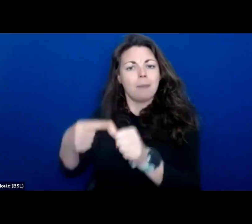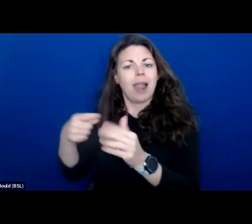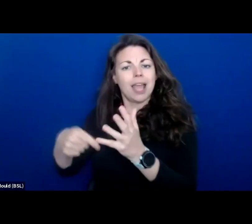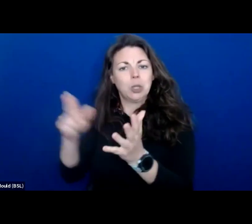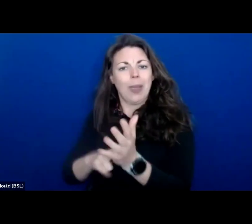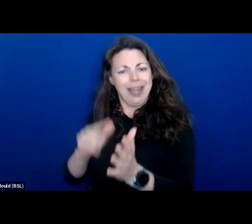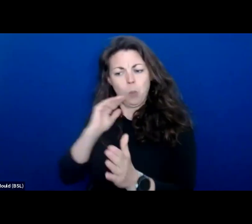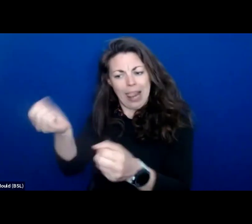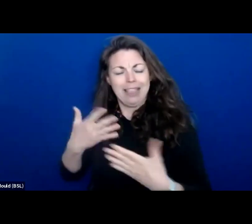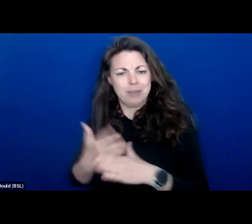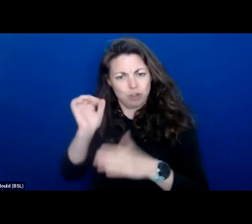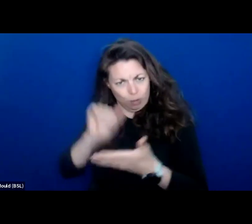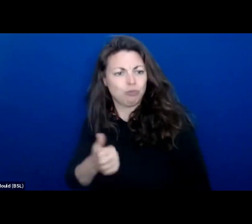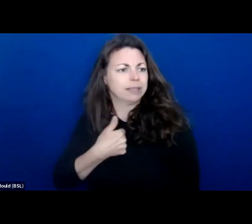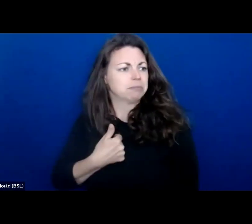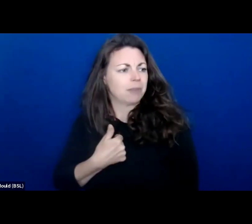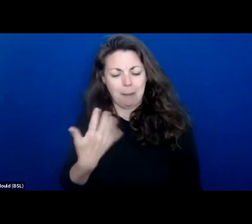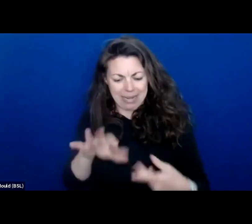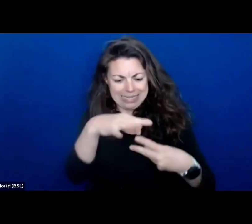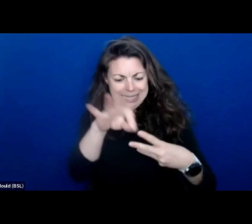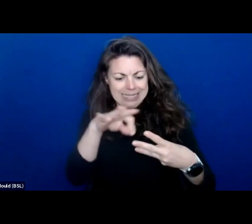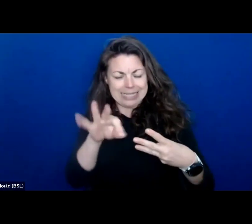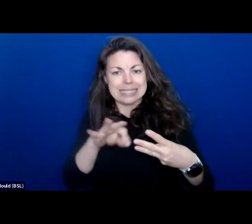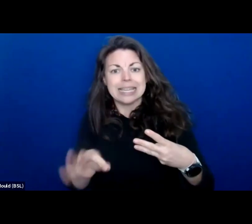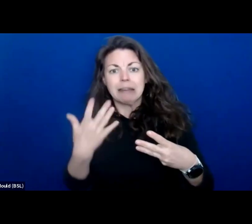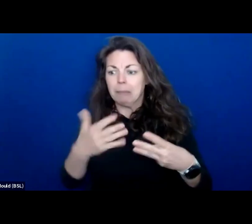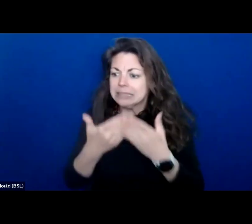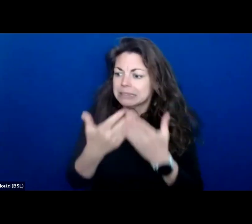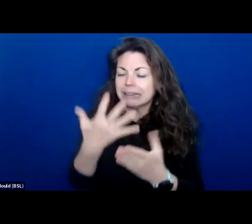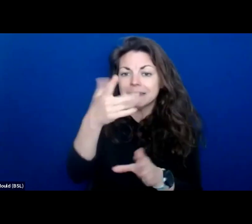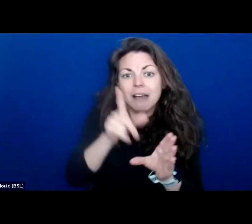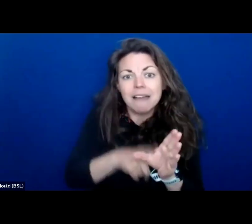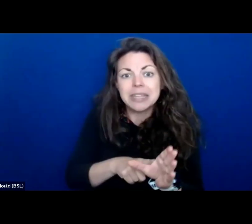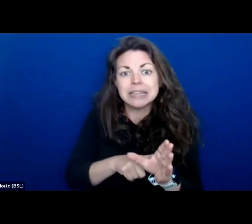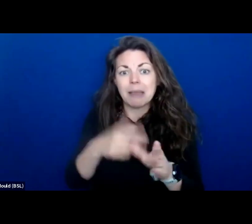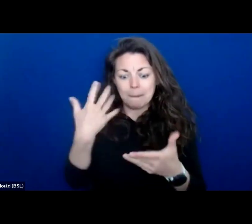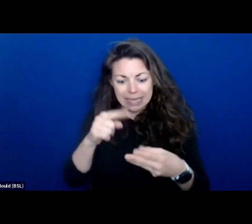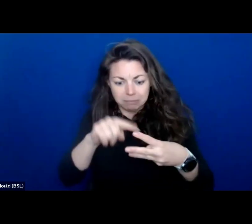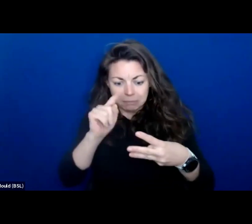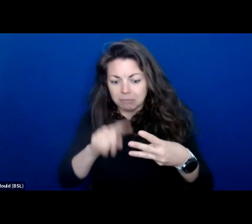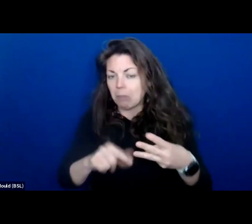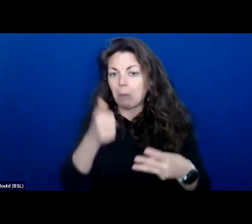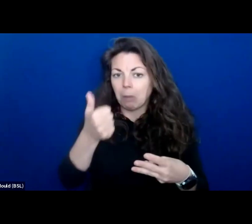right? I've studied for five years. I got the degree. I did what I was supposed to do. Not exactly.